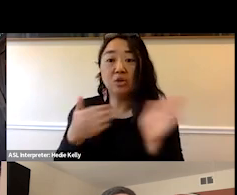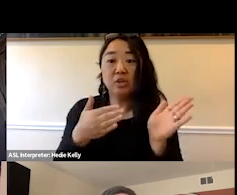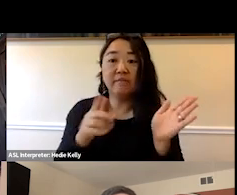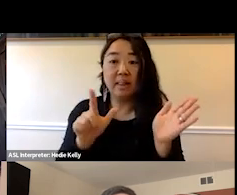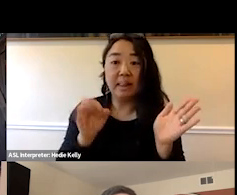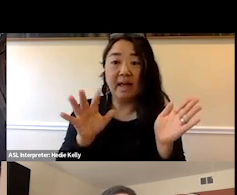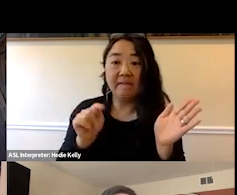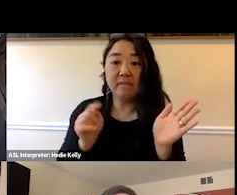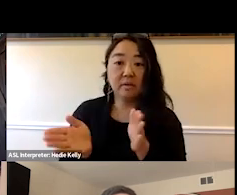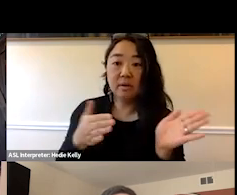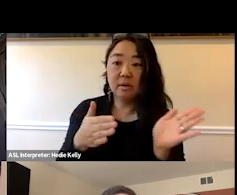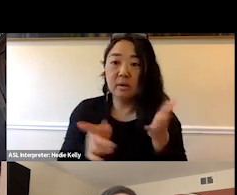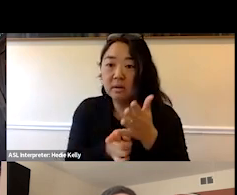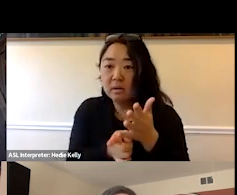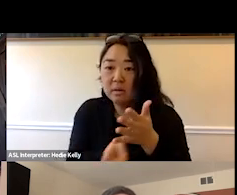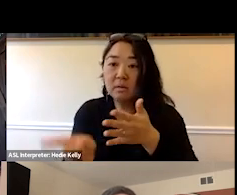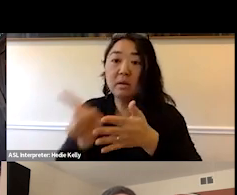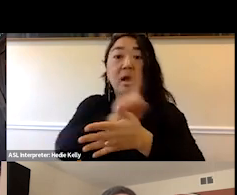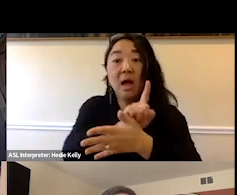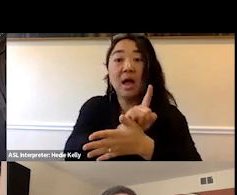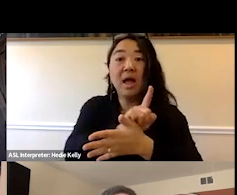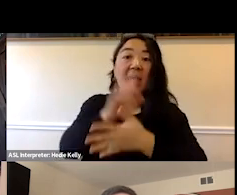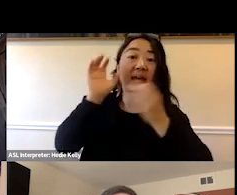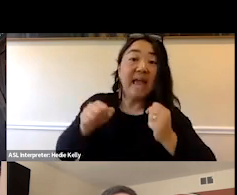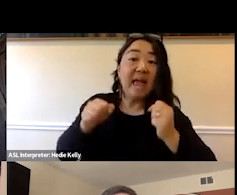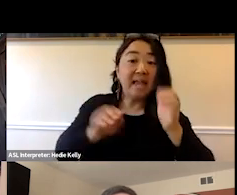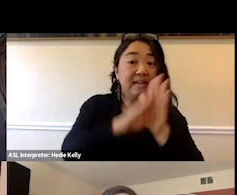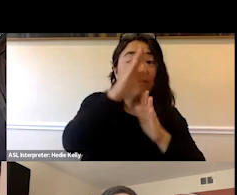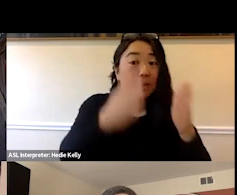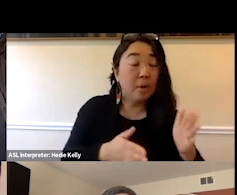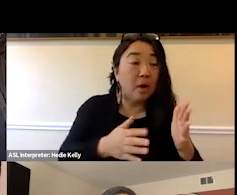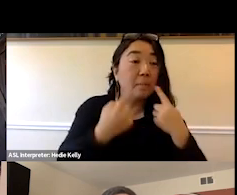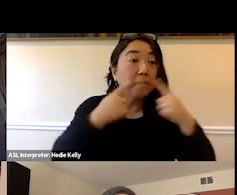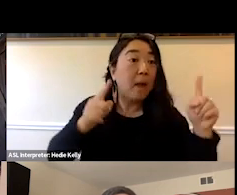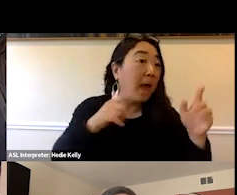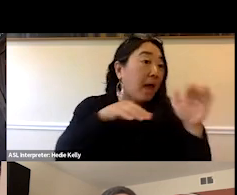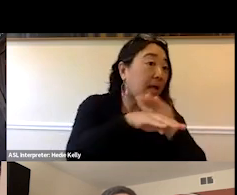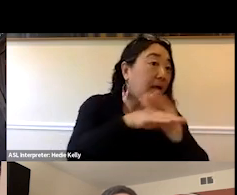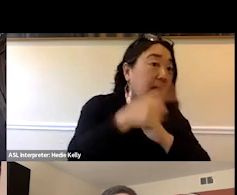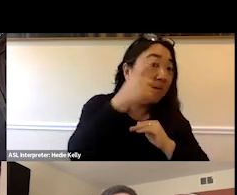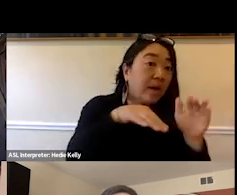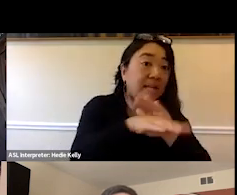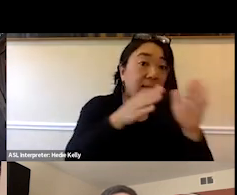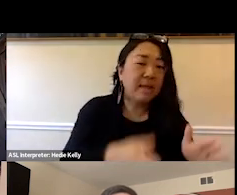to can the developers build an accessibility and not have to wait to testing to find out that it's all broken and doesn't work?